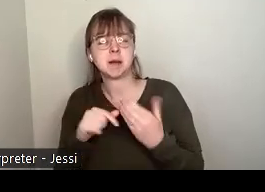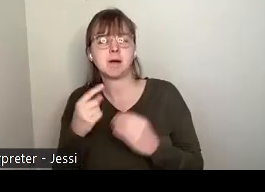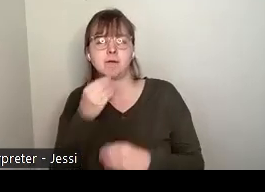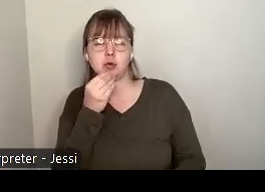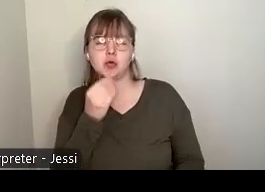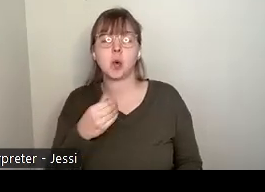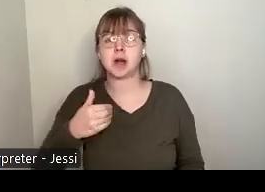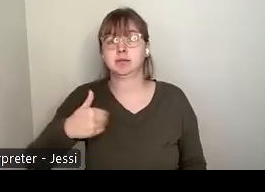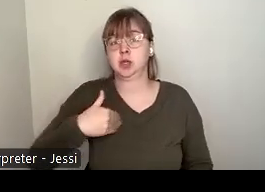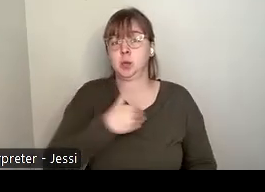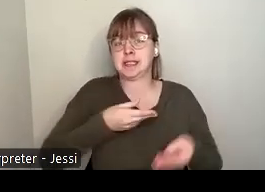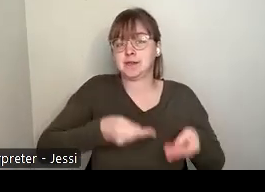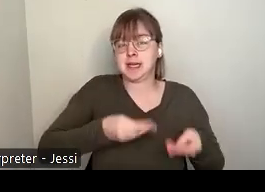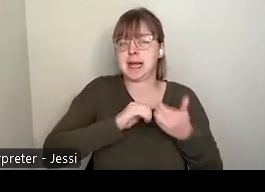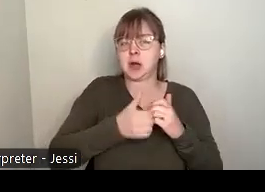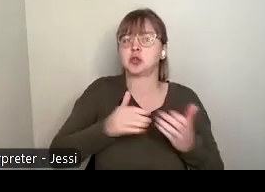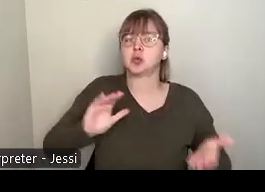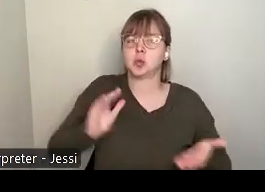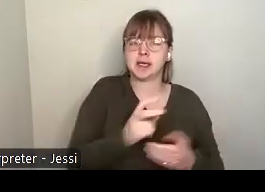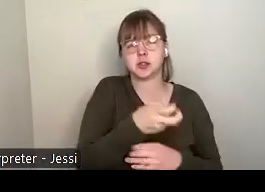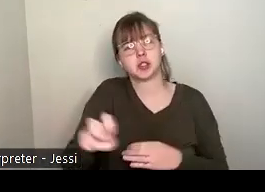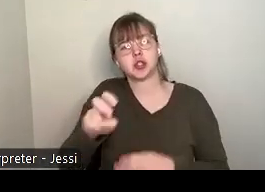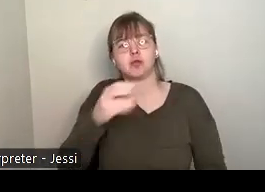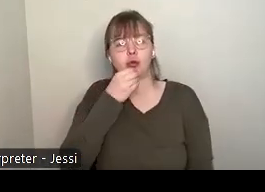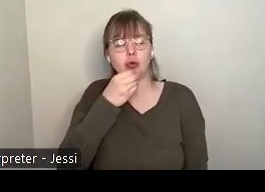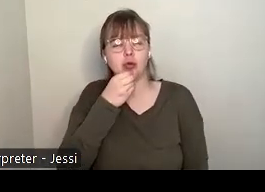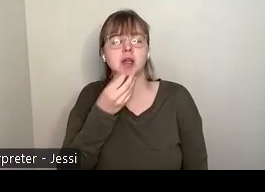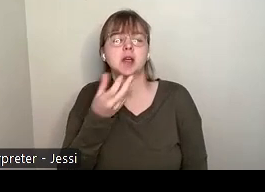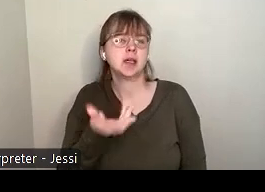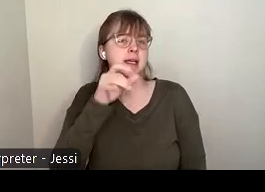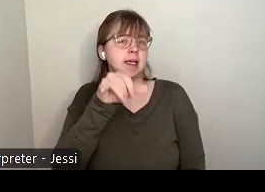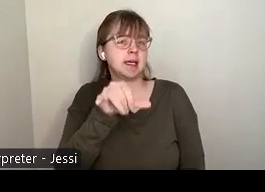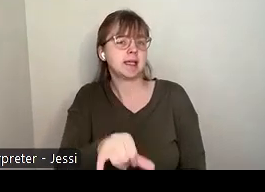so our integrated Behavioral Health Team provid provides these tier three services in response